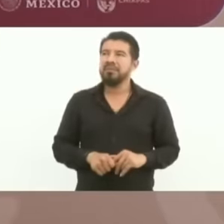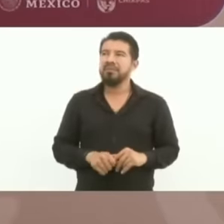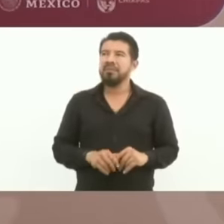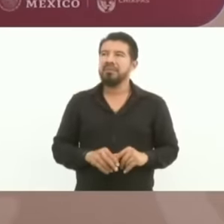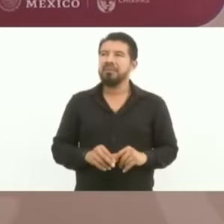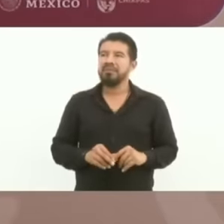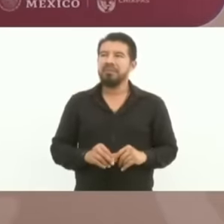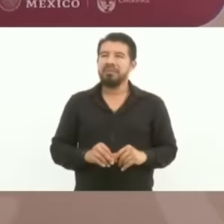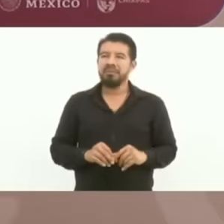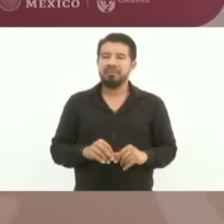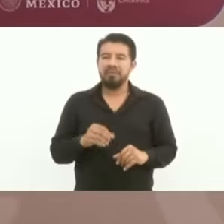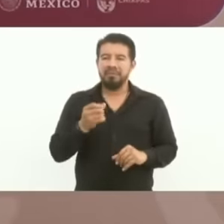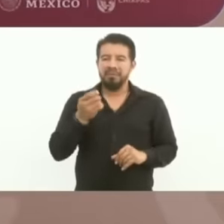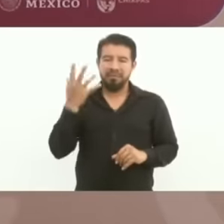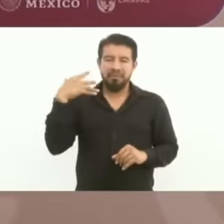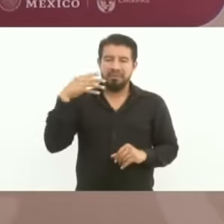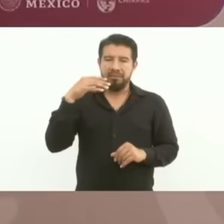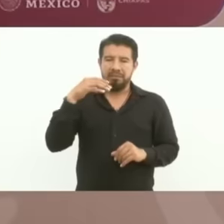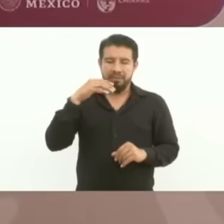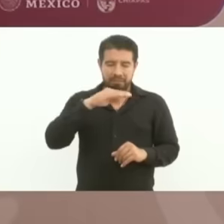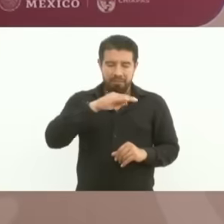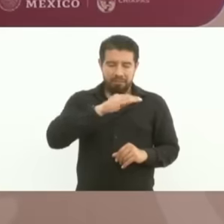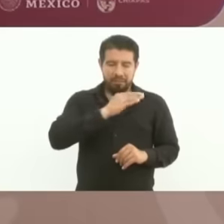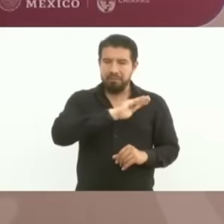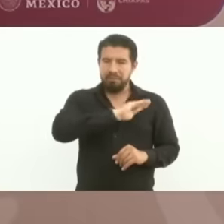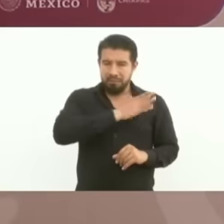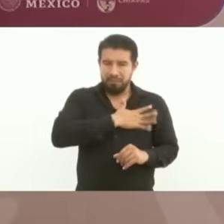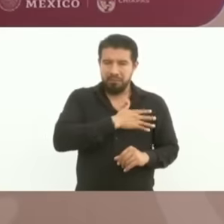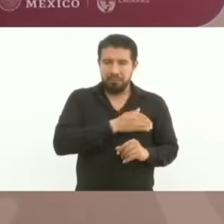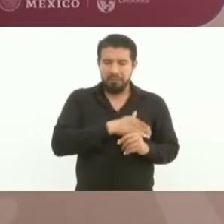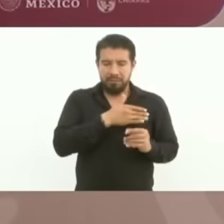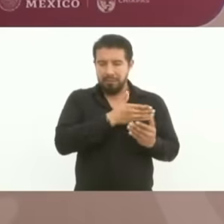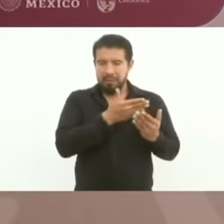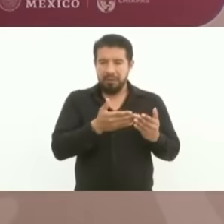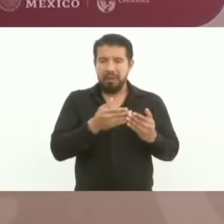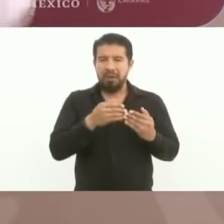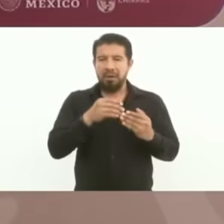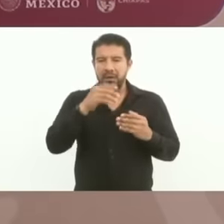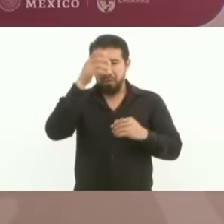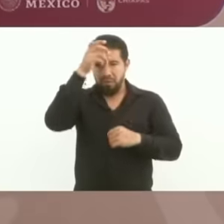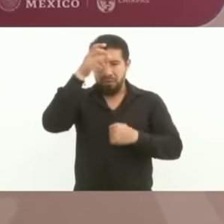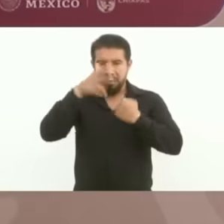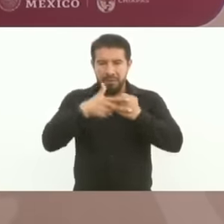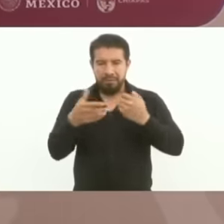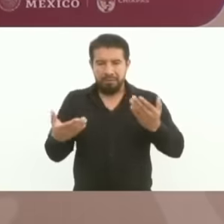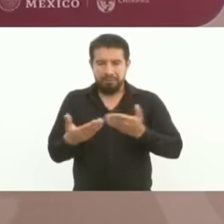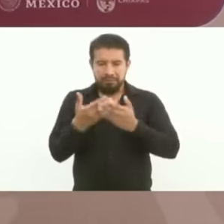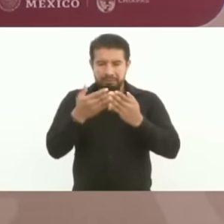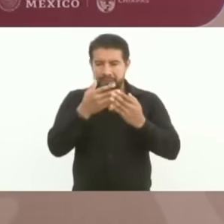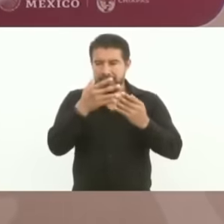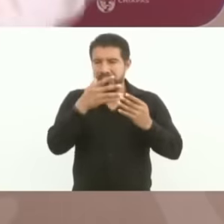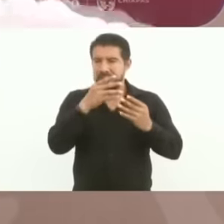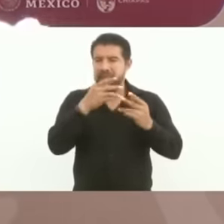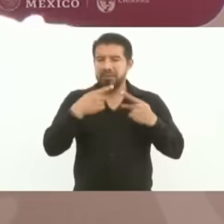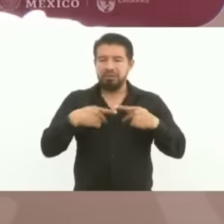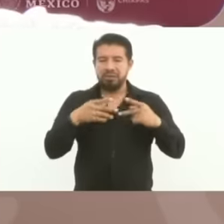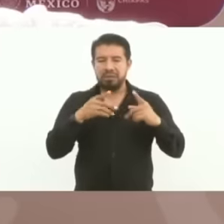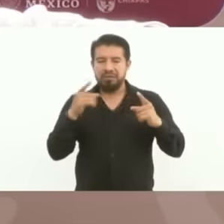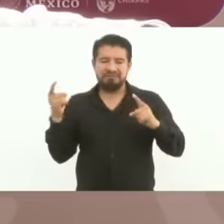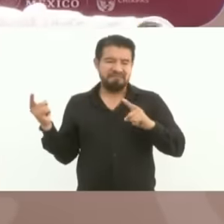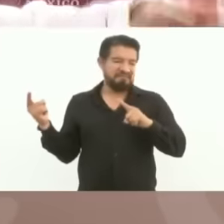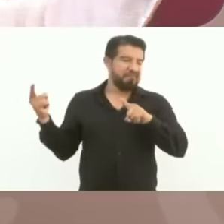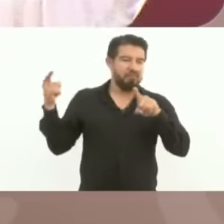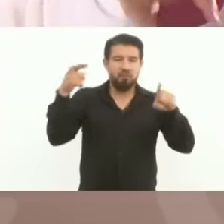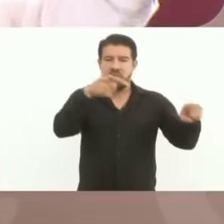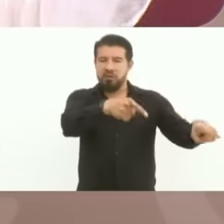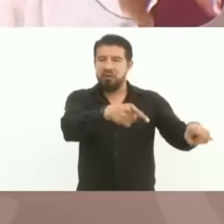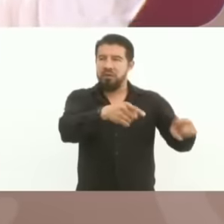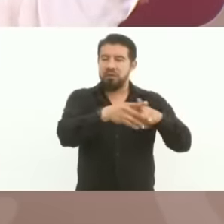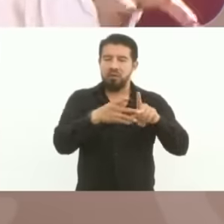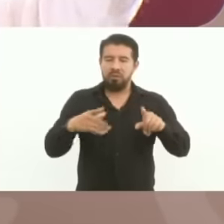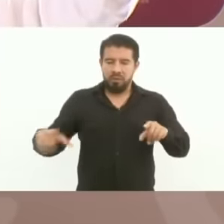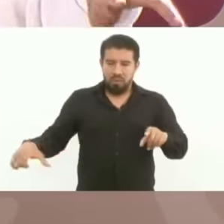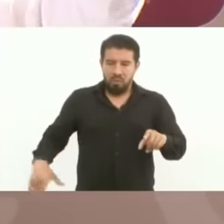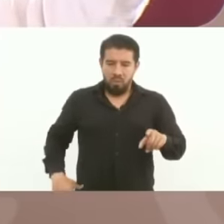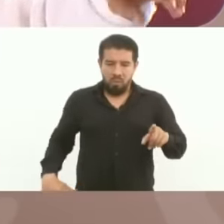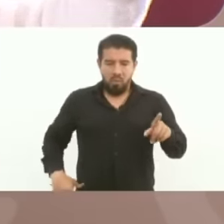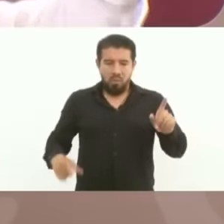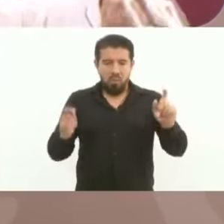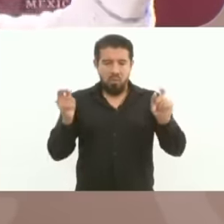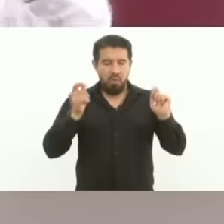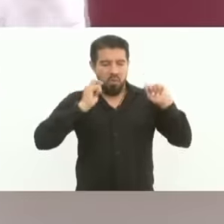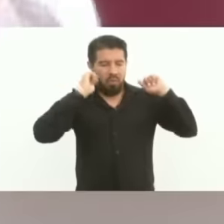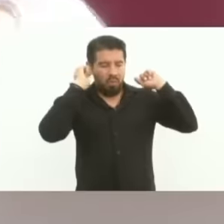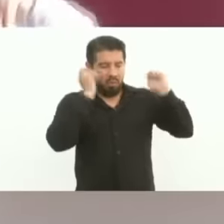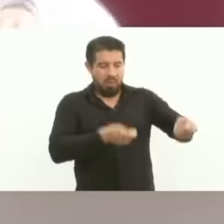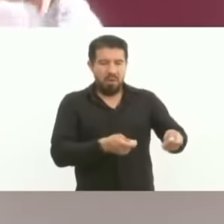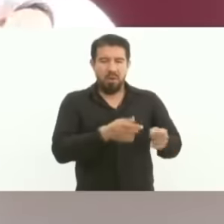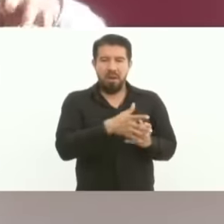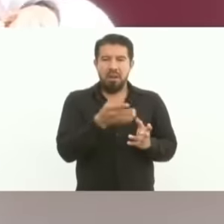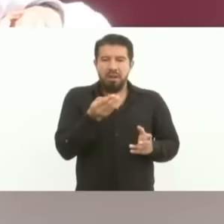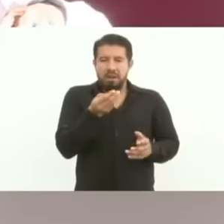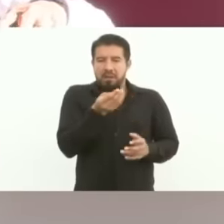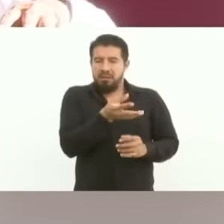Europeans, this 500 years ago, eh, they imposed a pure ruler from Spain who called him a birrey.